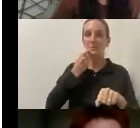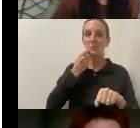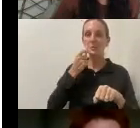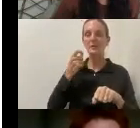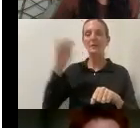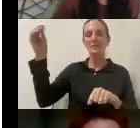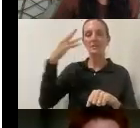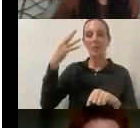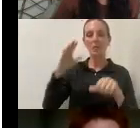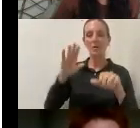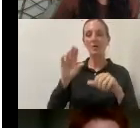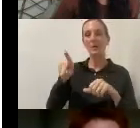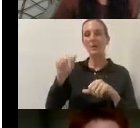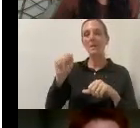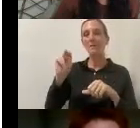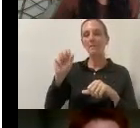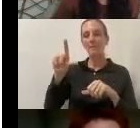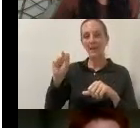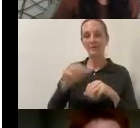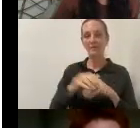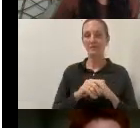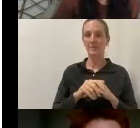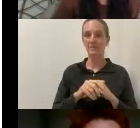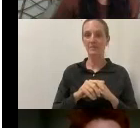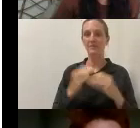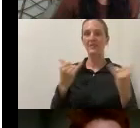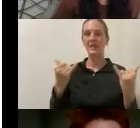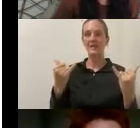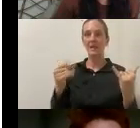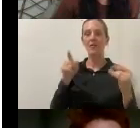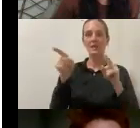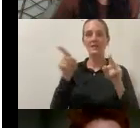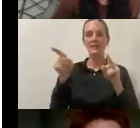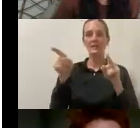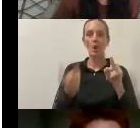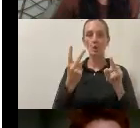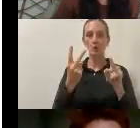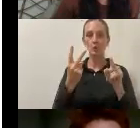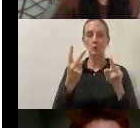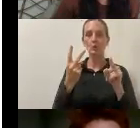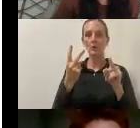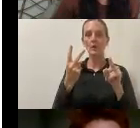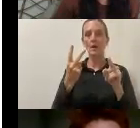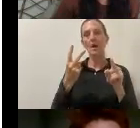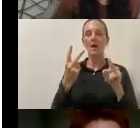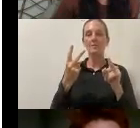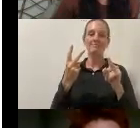T’Sou-ke Nation is the name of two seaside reserves in Sooke on Vancouver Island, British Columbia.